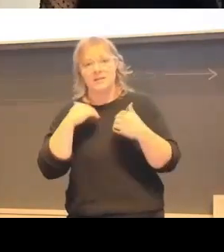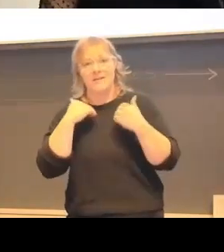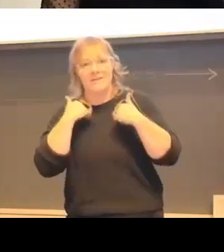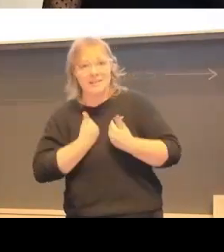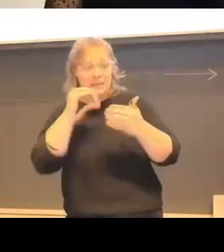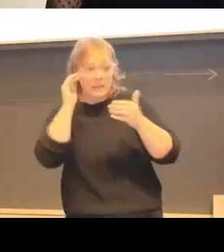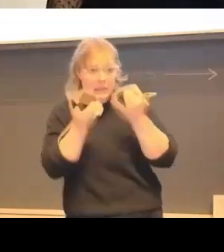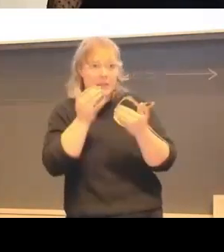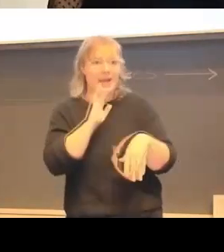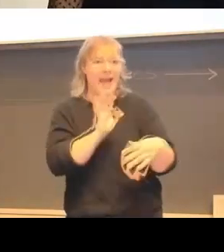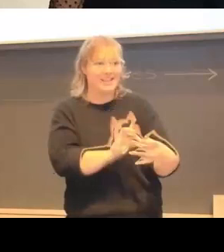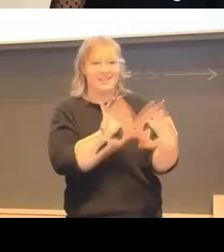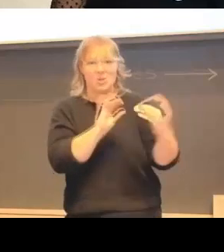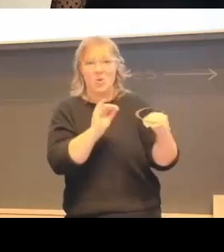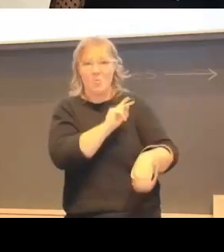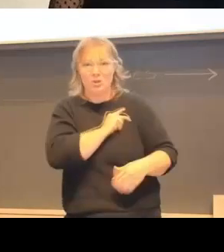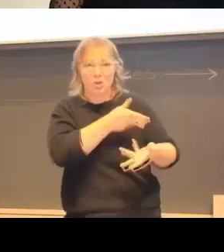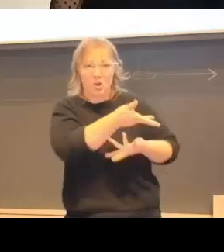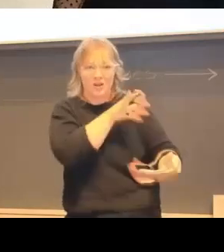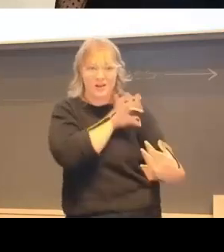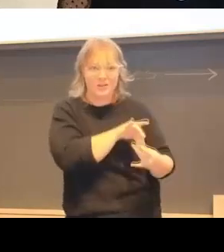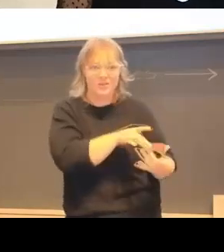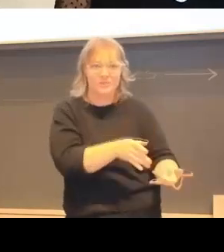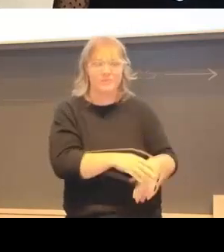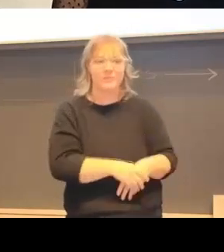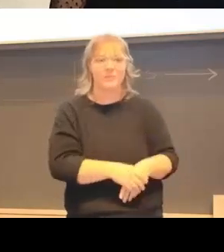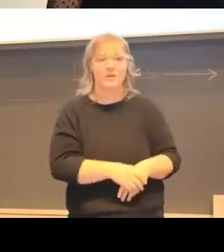support faculty development we implemented a training program for surgeons at all stages